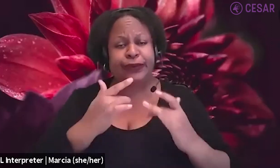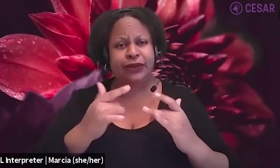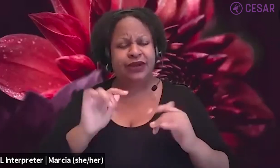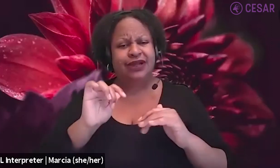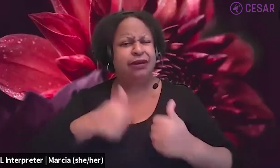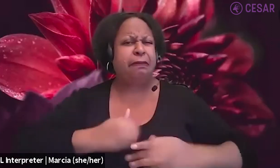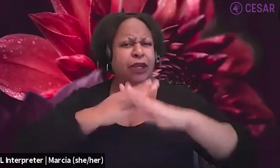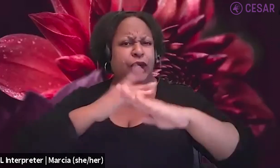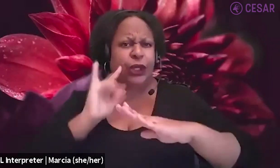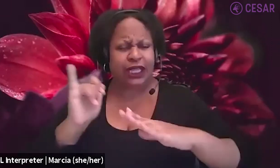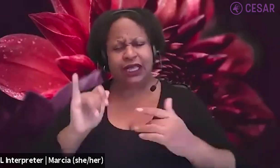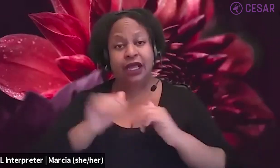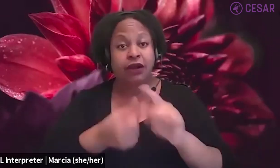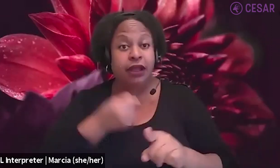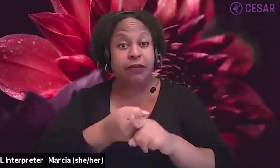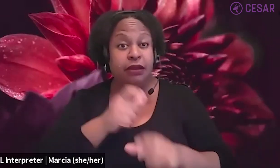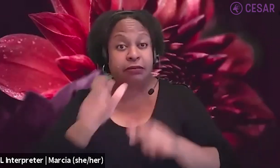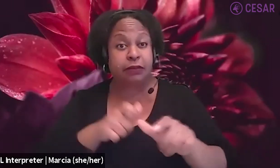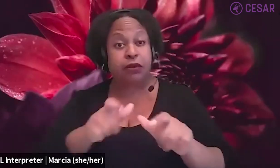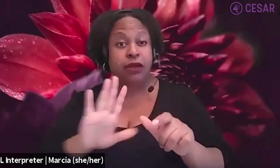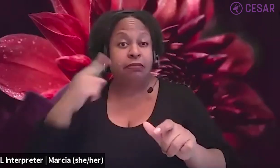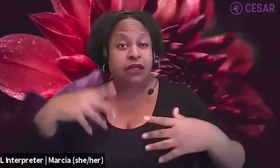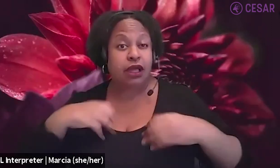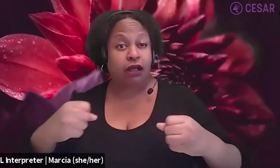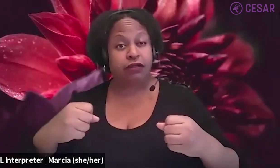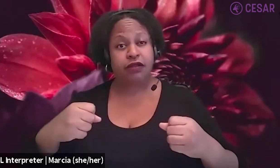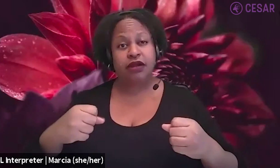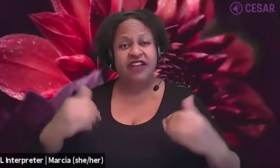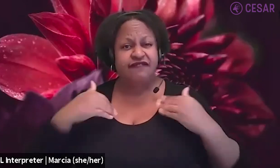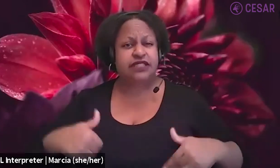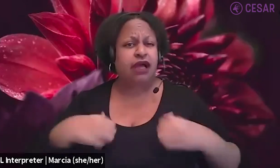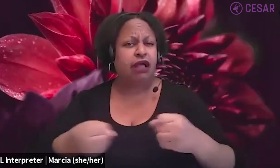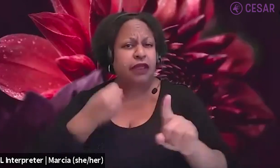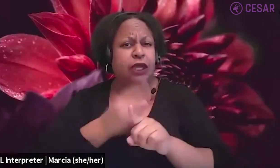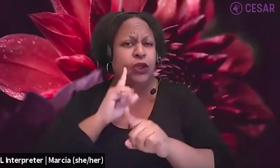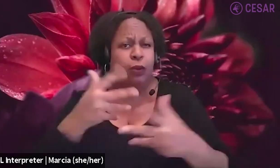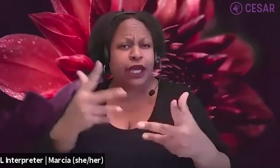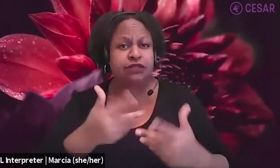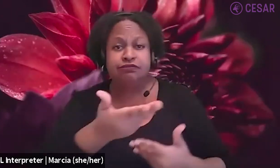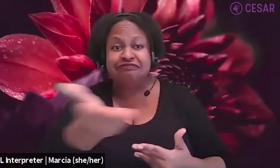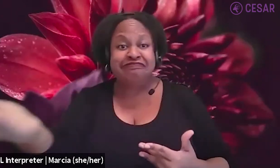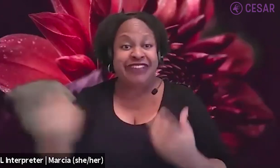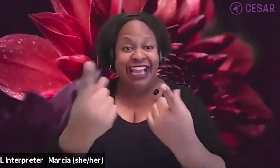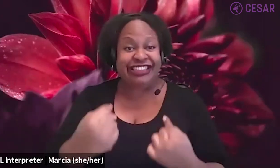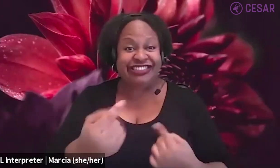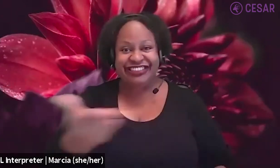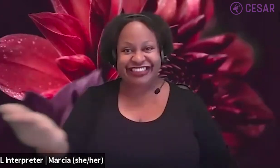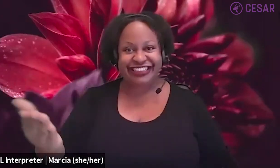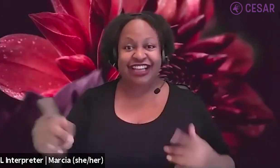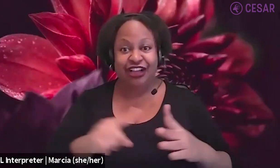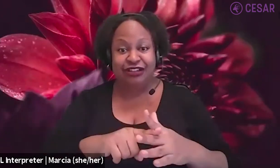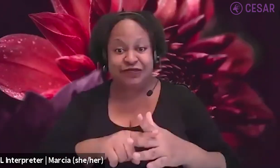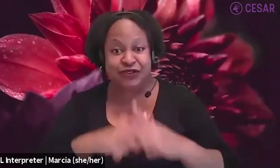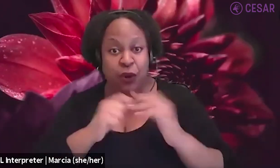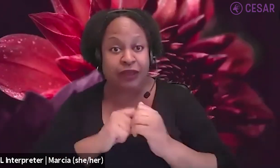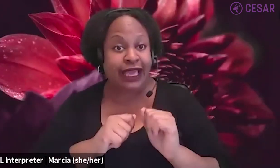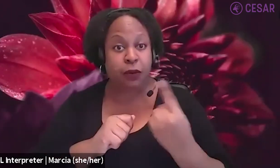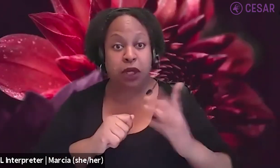How does it play out in their mental and physical health? And we can have anyone go first in this